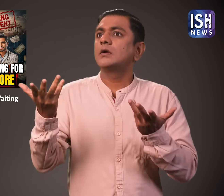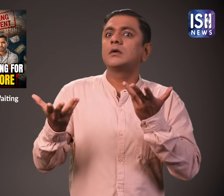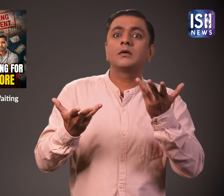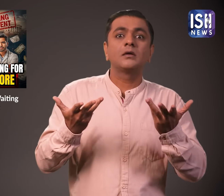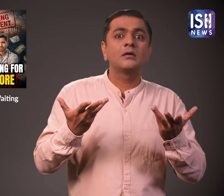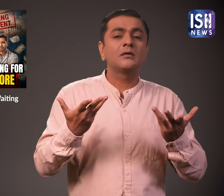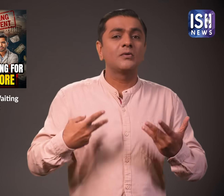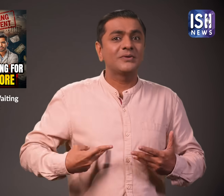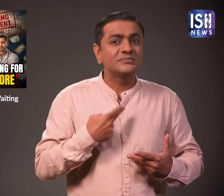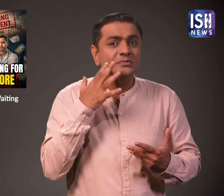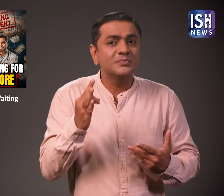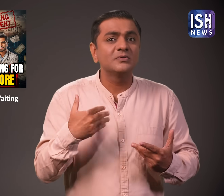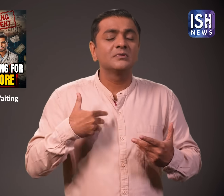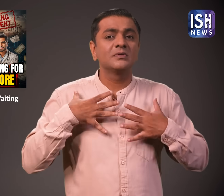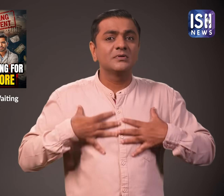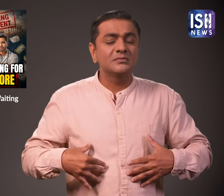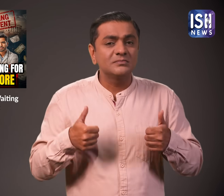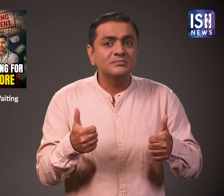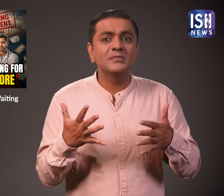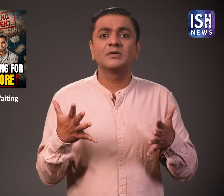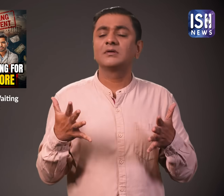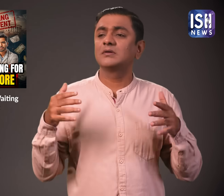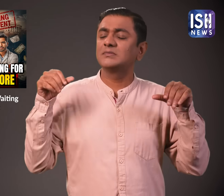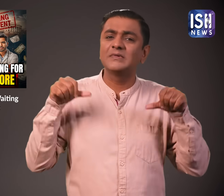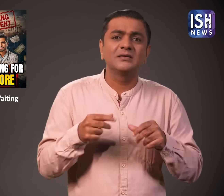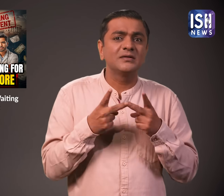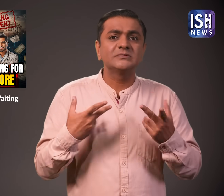many patients with serious illnesses are left suffering.